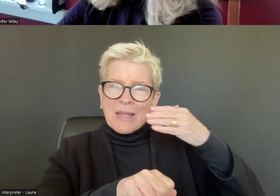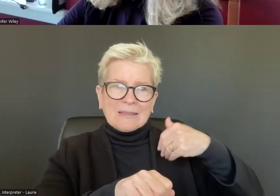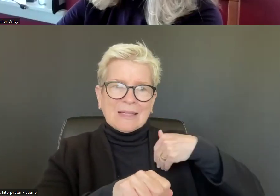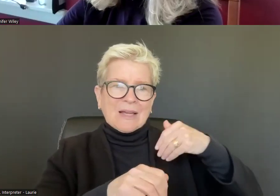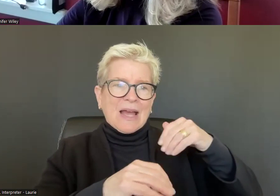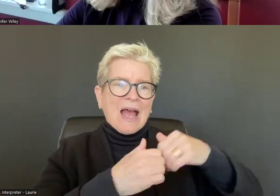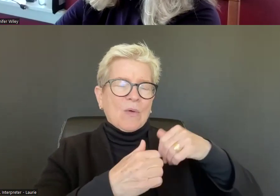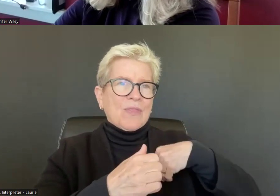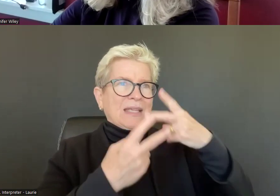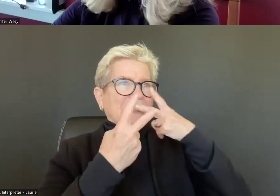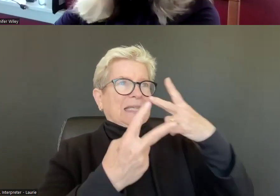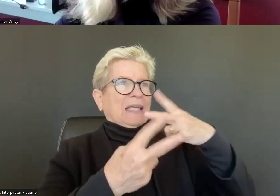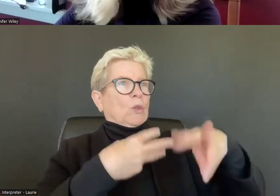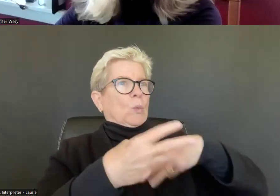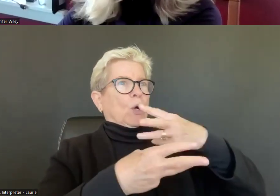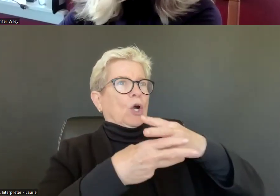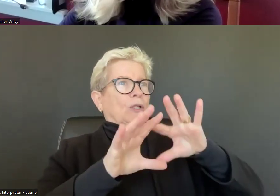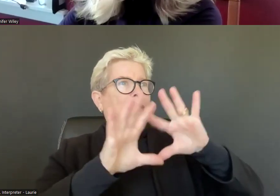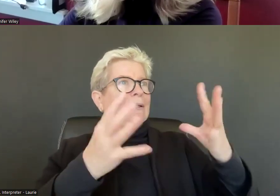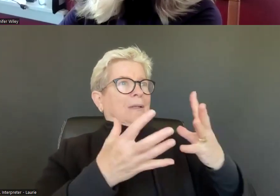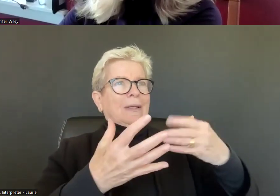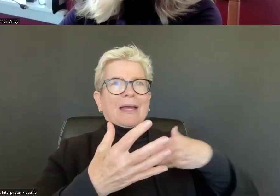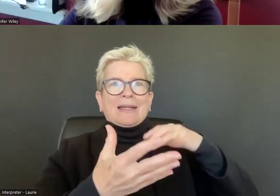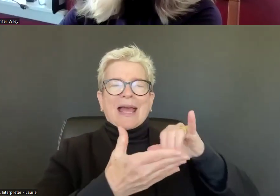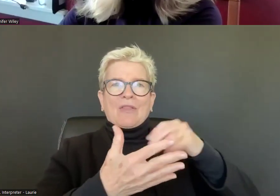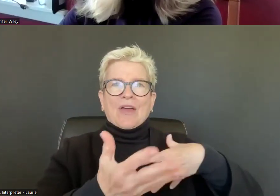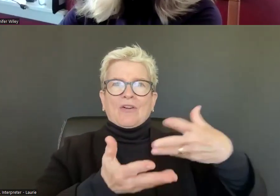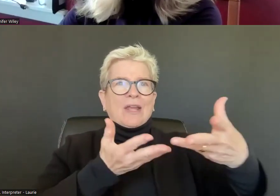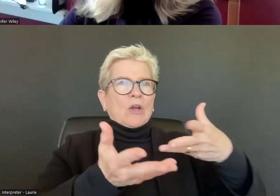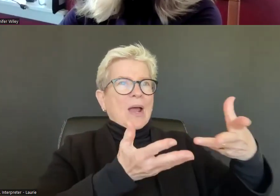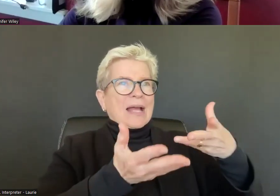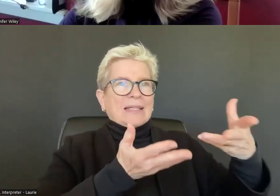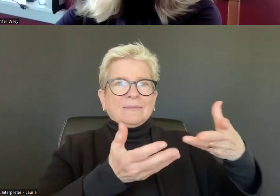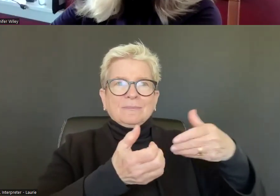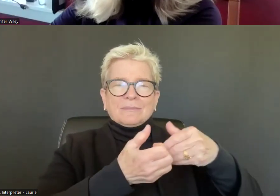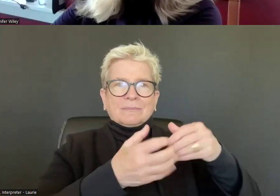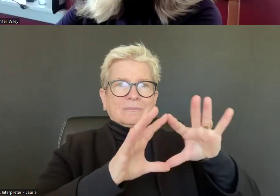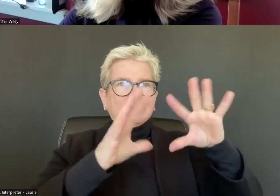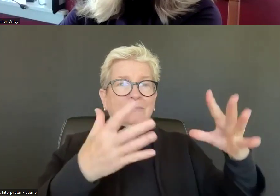because of the way that they are now interacting with a whole new group of